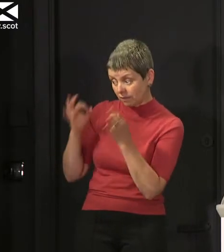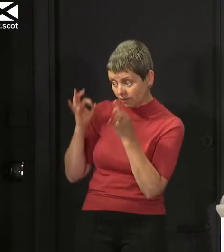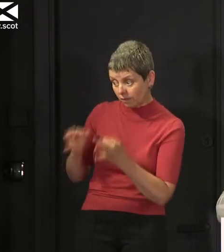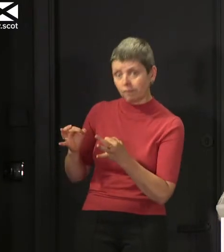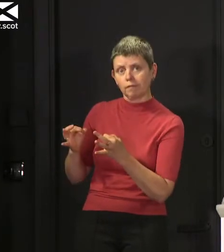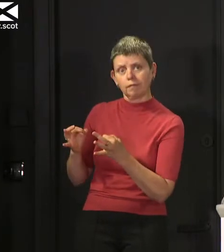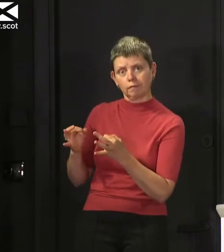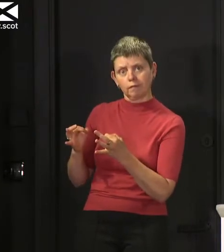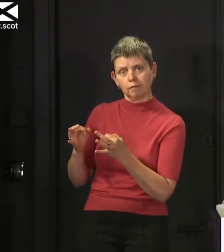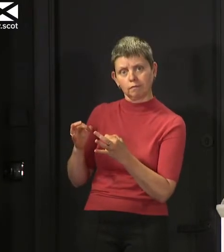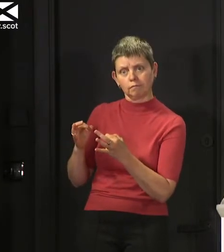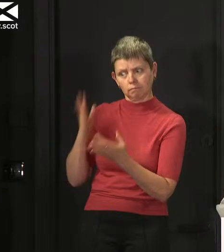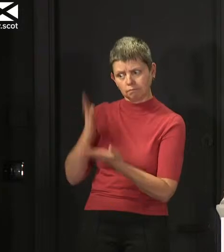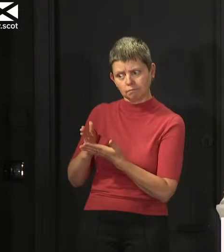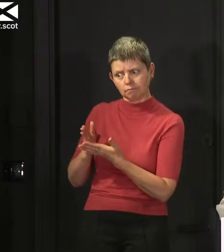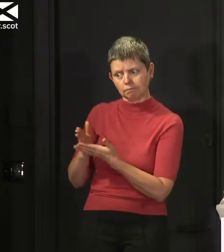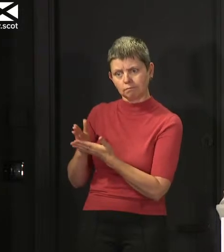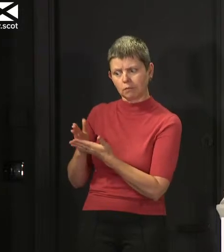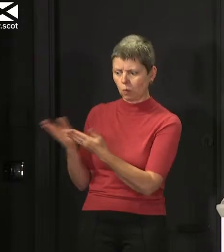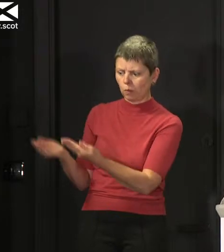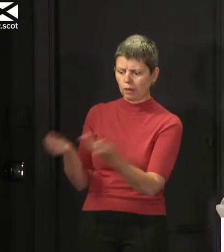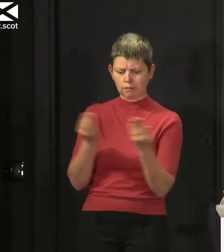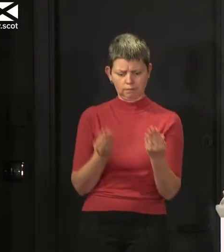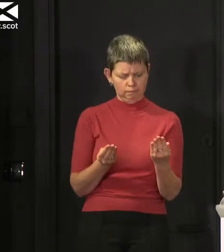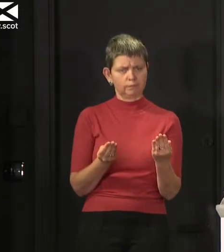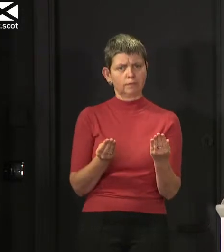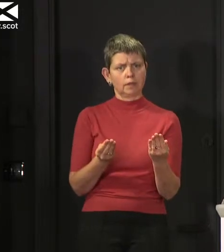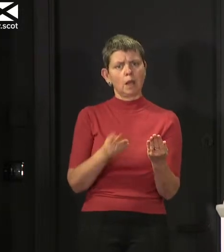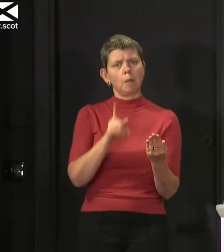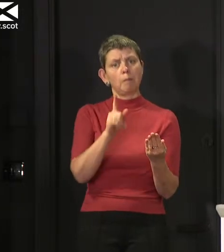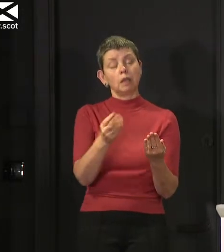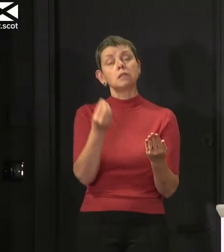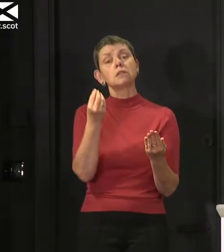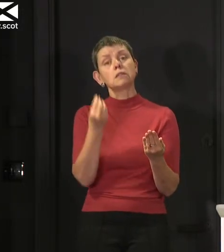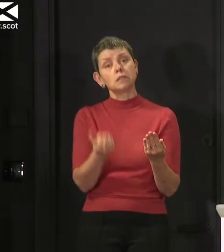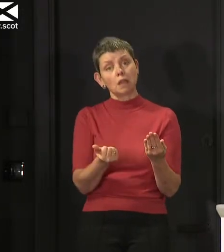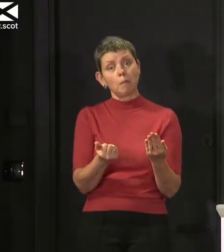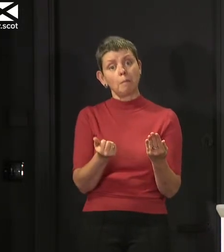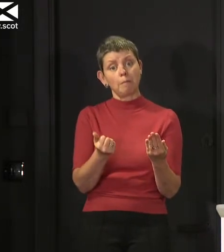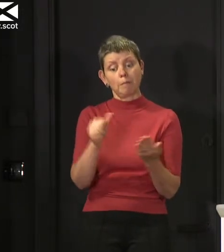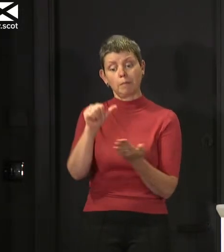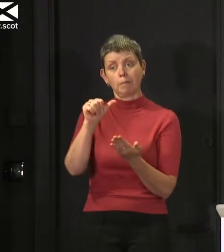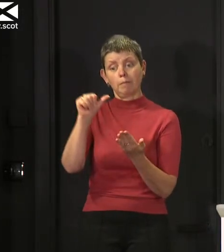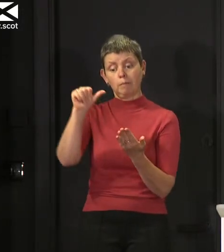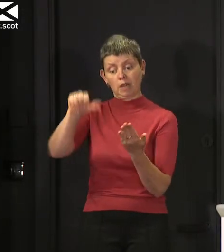see what the reciprocal elements are. But some of the countries on the list yesterday